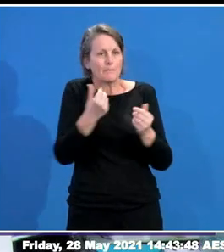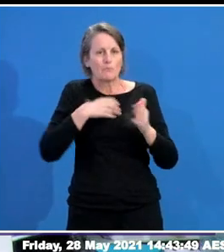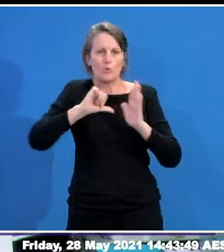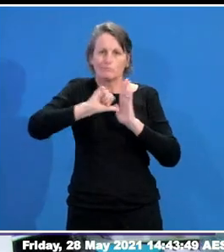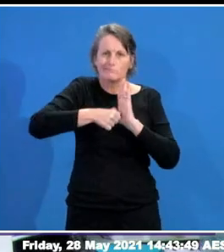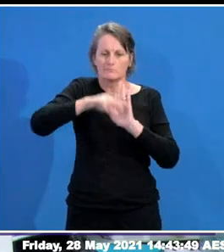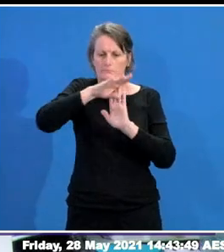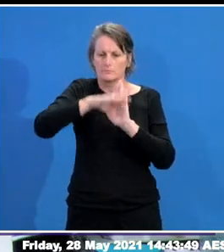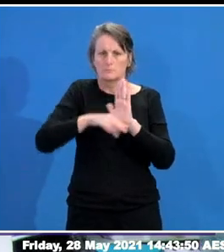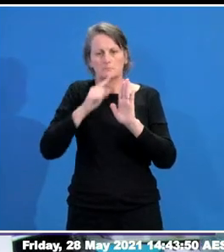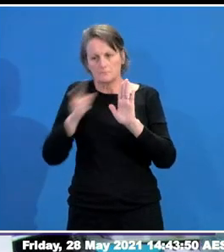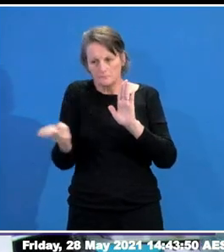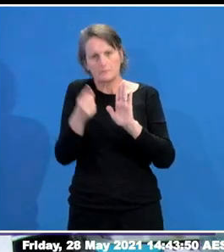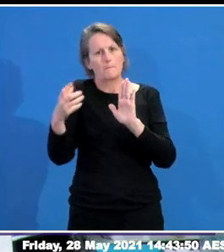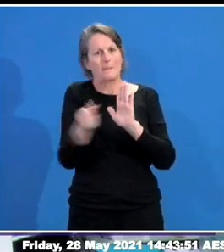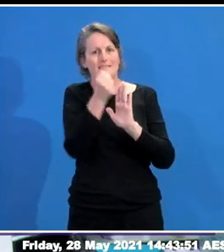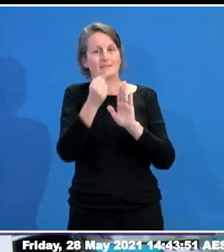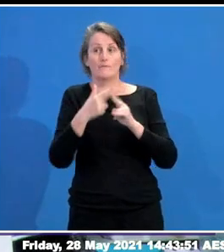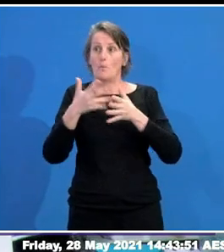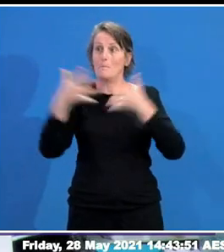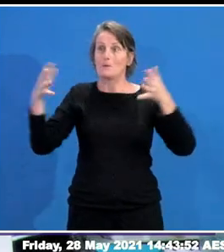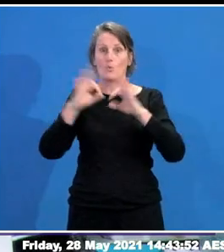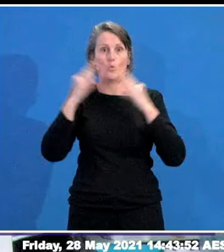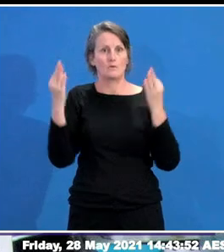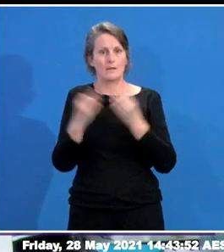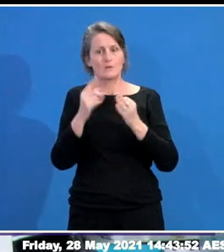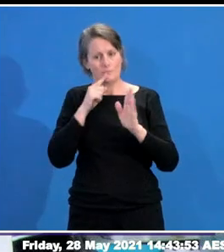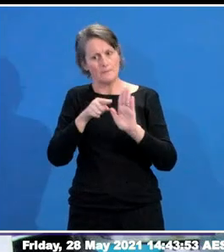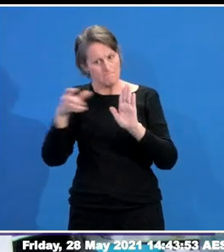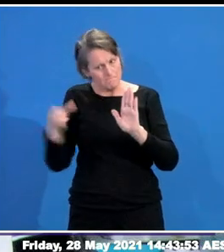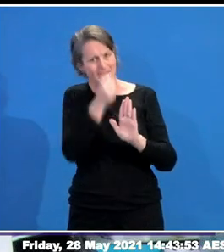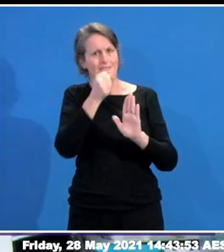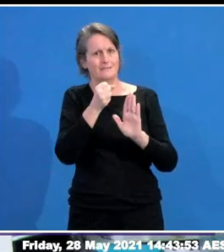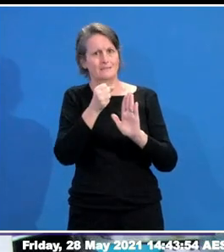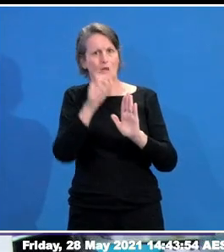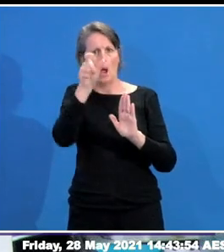as far as at least large providers of services are concerned, to ensure, not